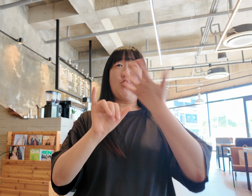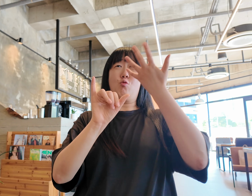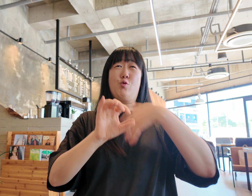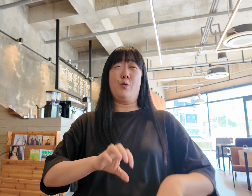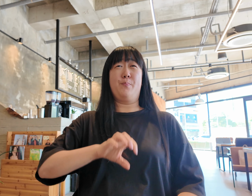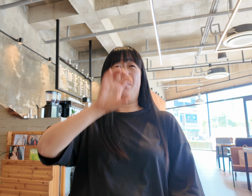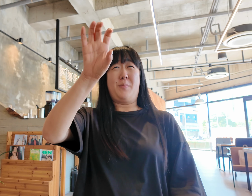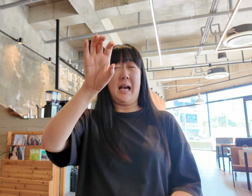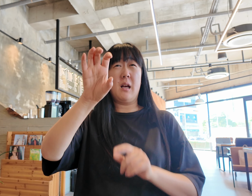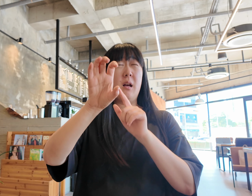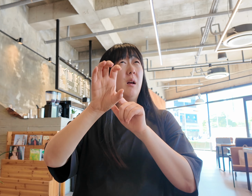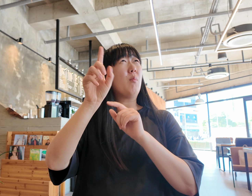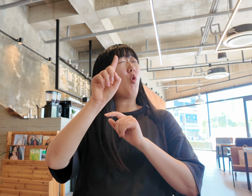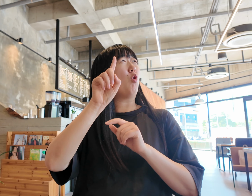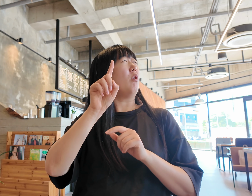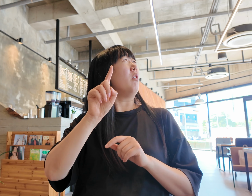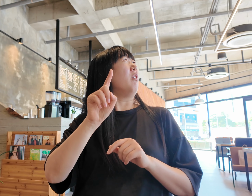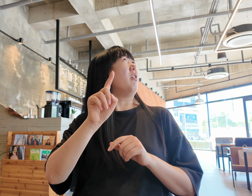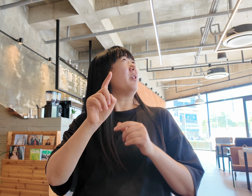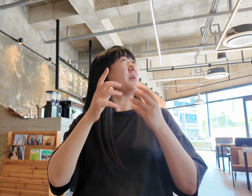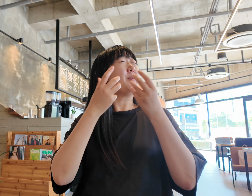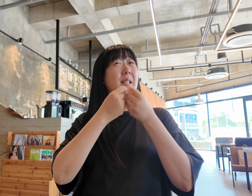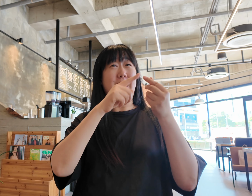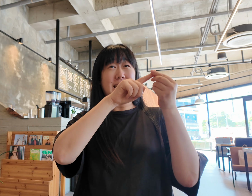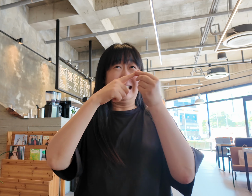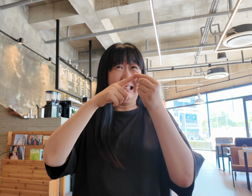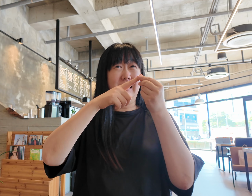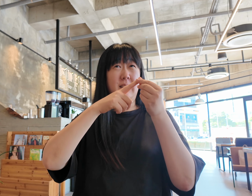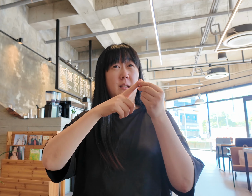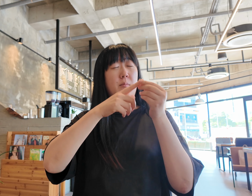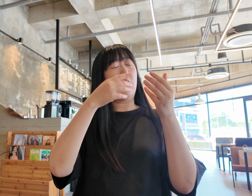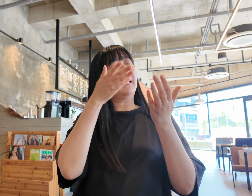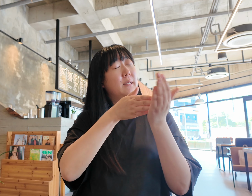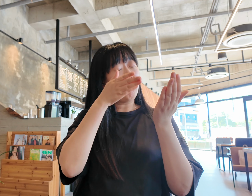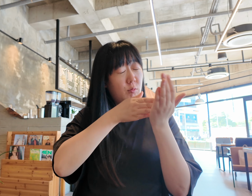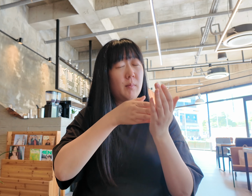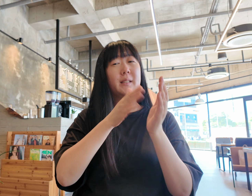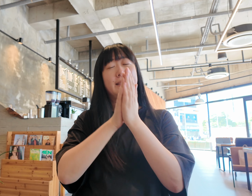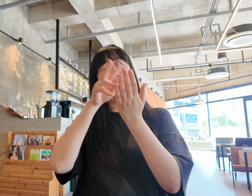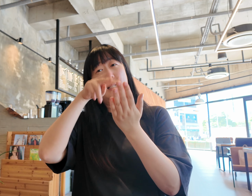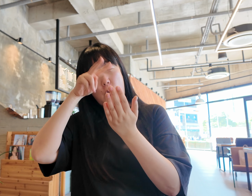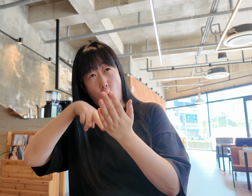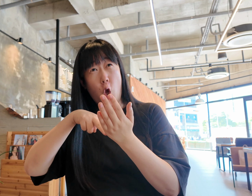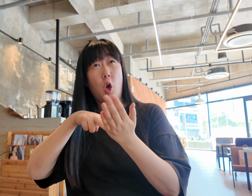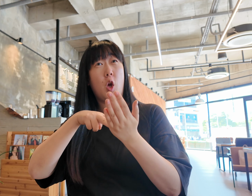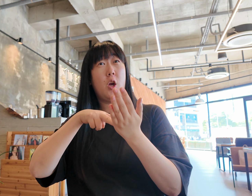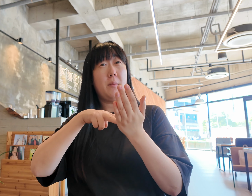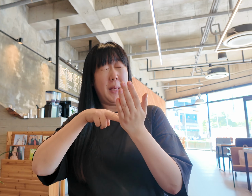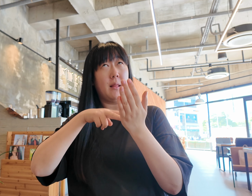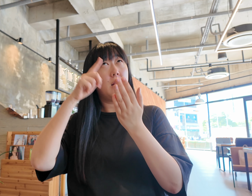When you started YouTube, you started watching news, books, etc. and